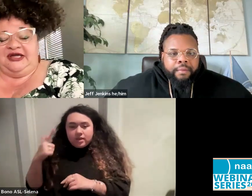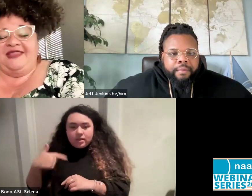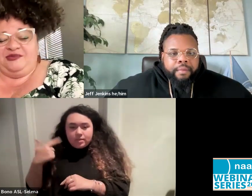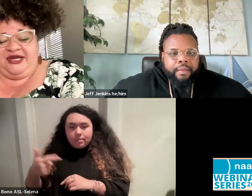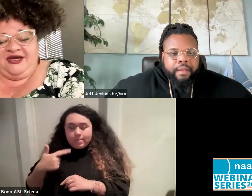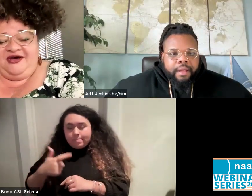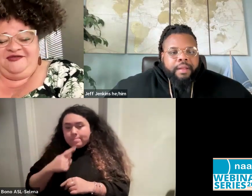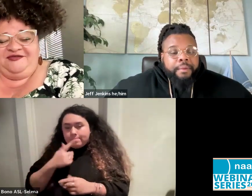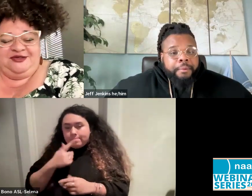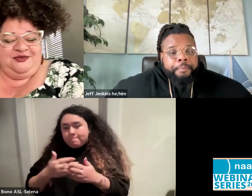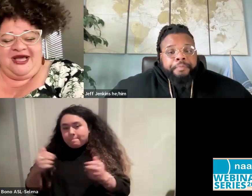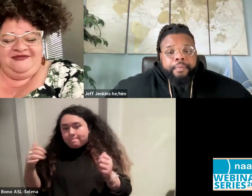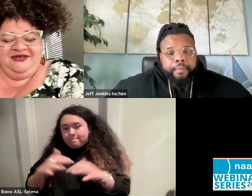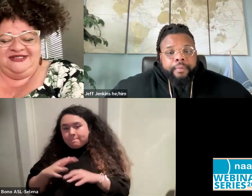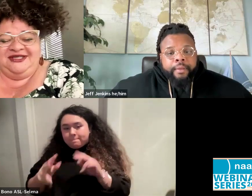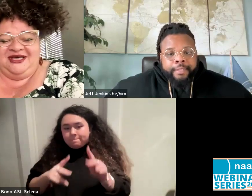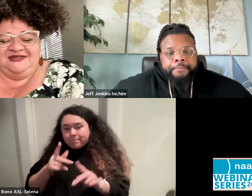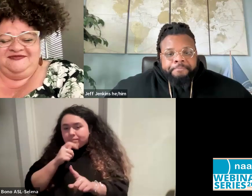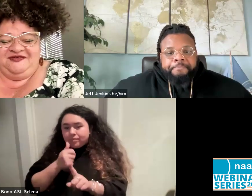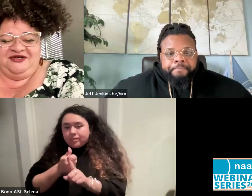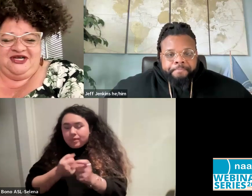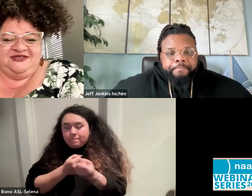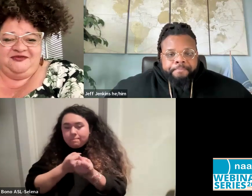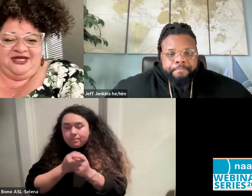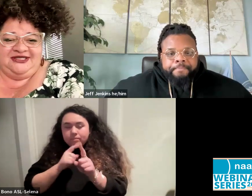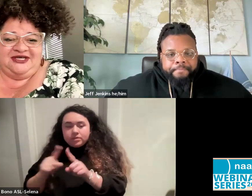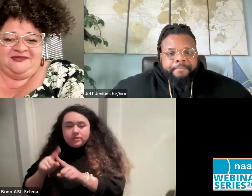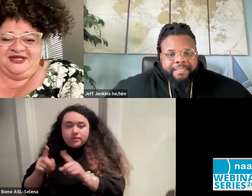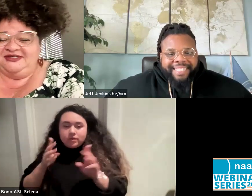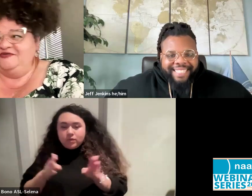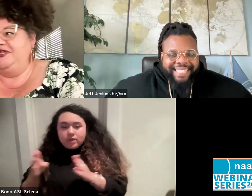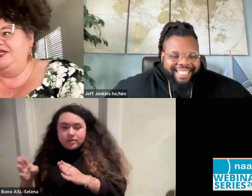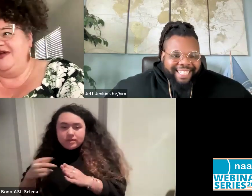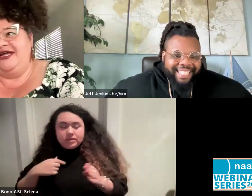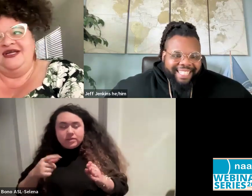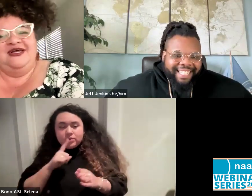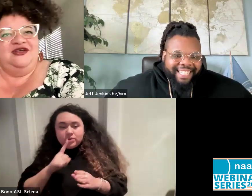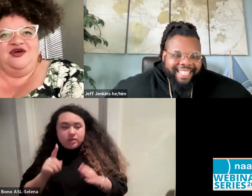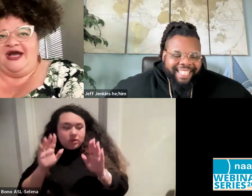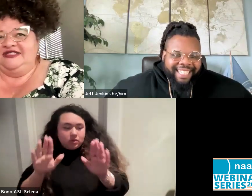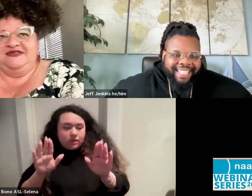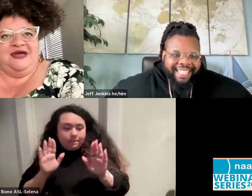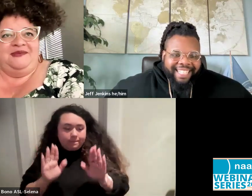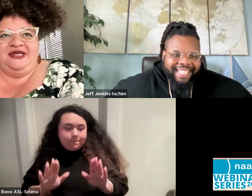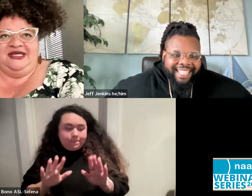gathering of folks who are advocates in lots of different kinds of ways. And there's some really great, you know, activism happening,